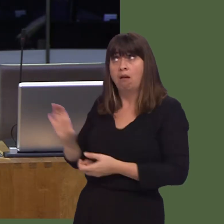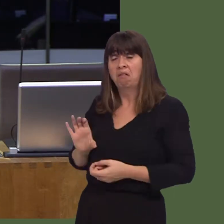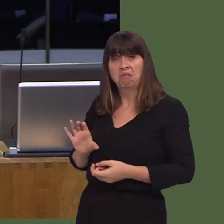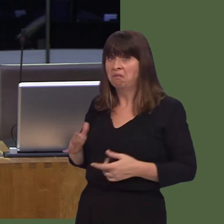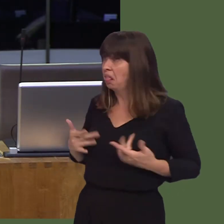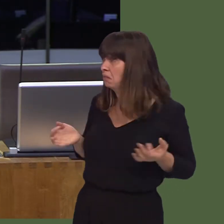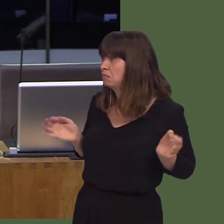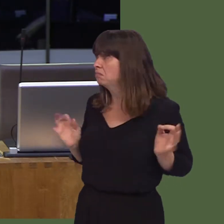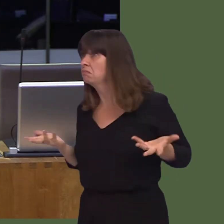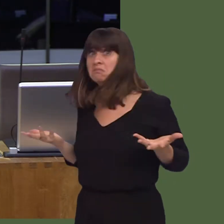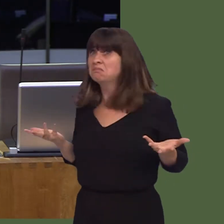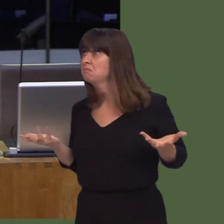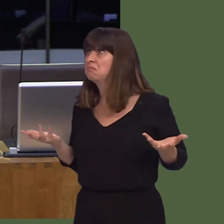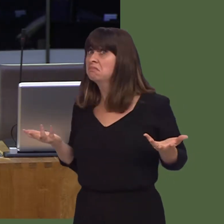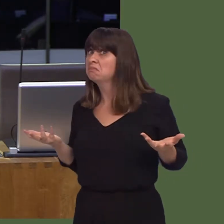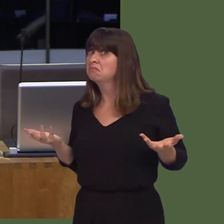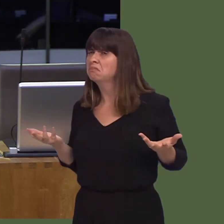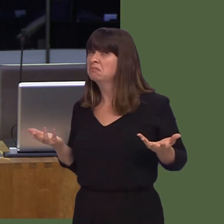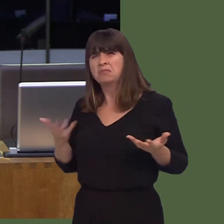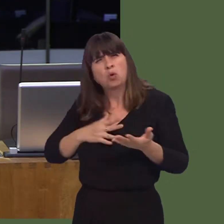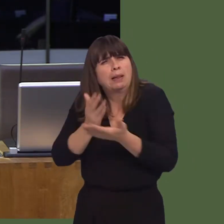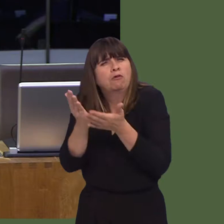could I just ask for a little bit more clarity, given your first answer?